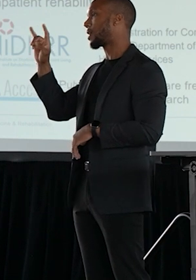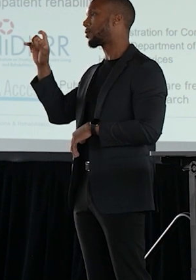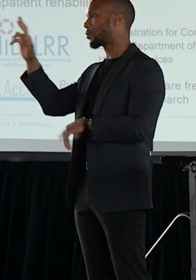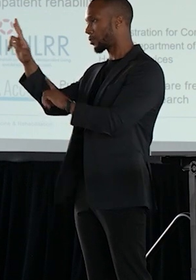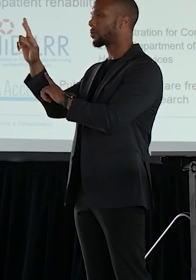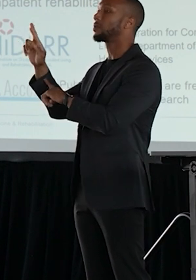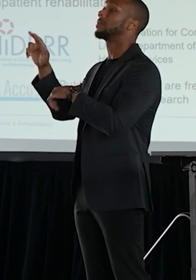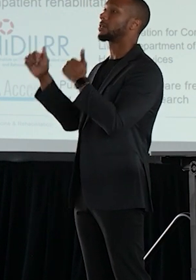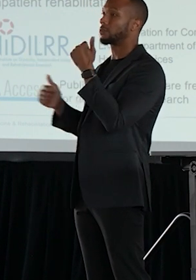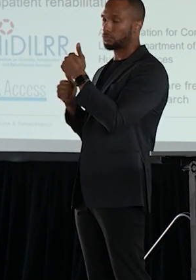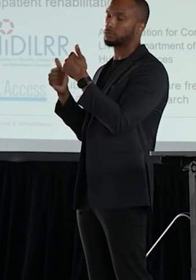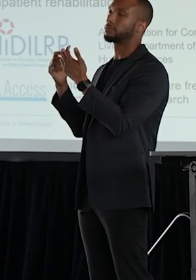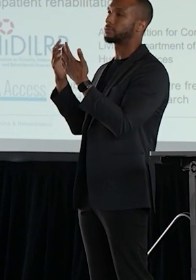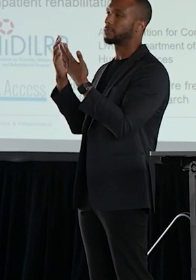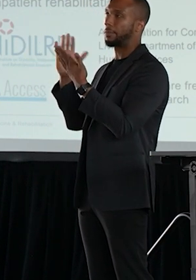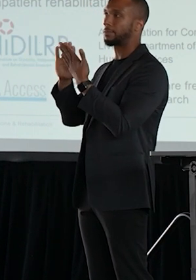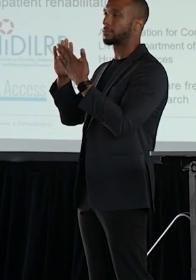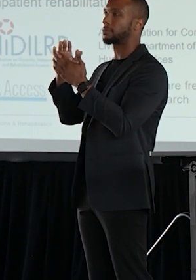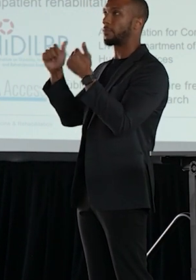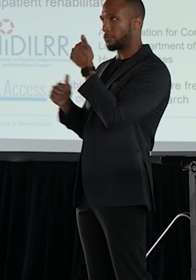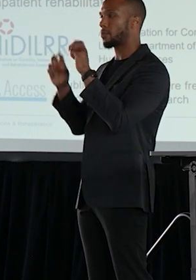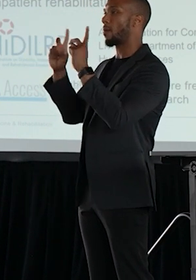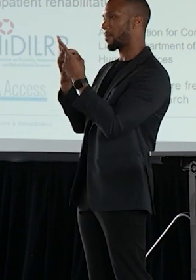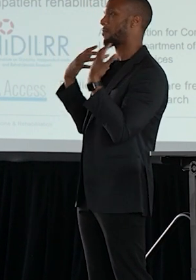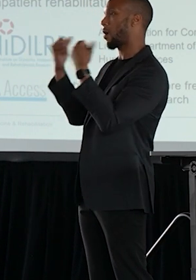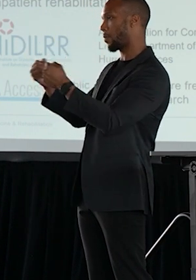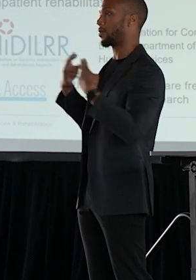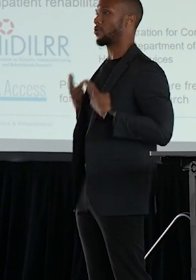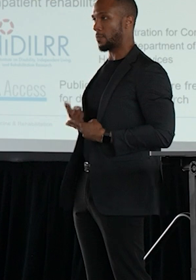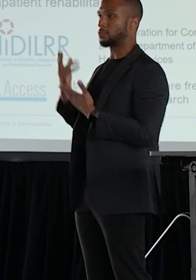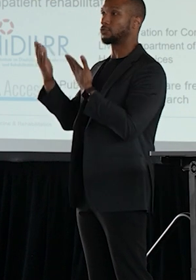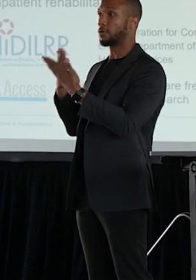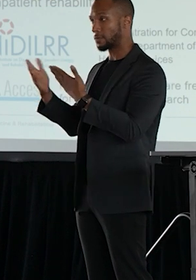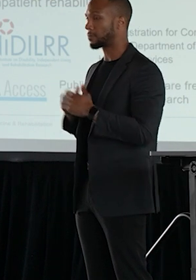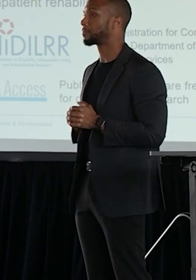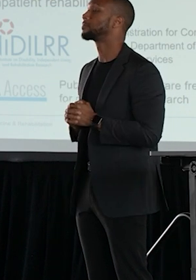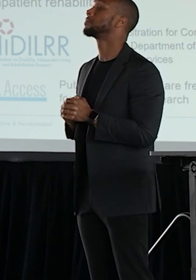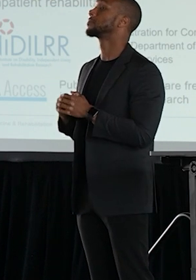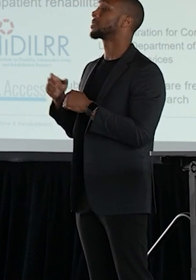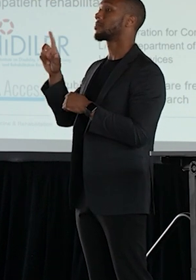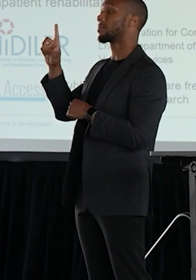for community living and Department of Health and Human Services. The nicely is that these data are all widely